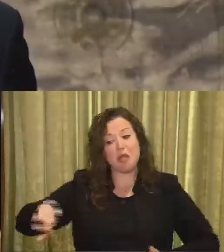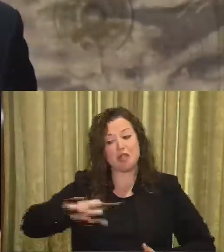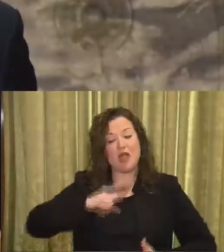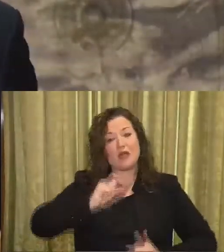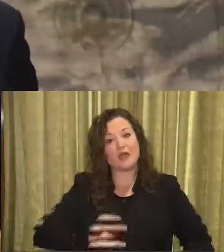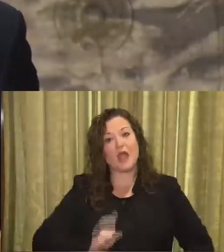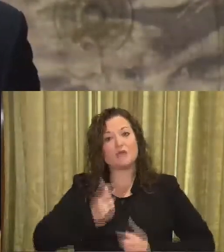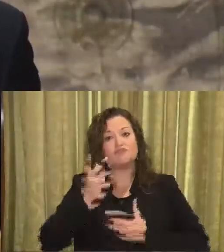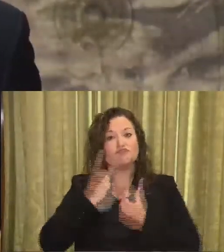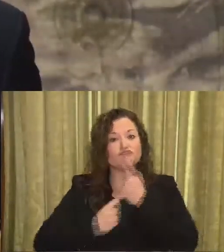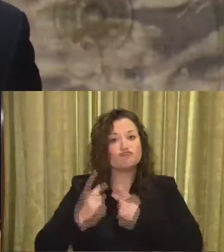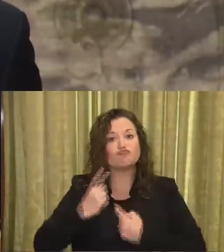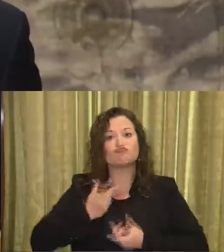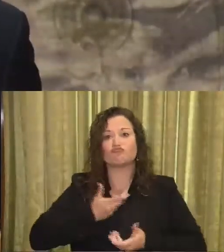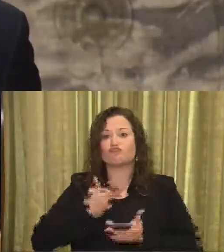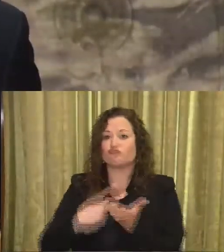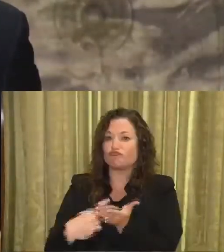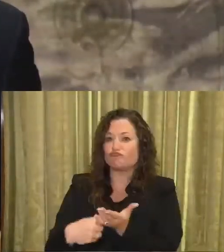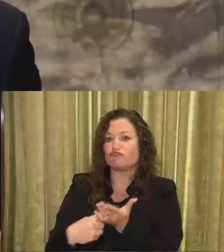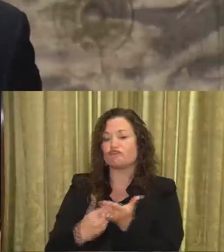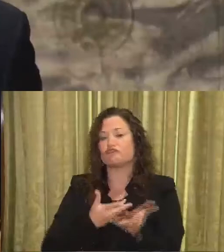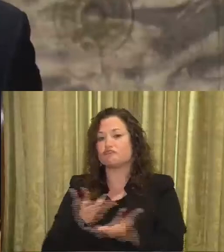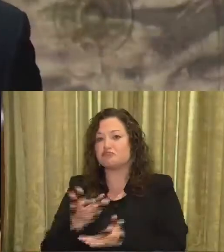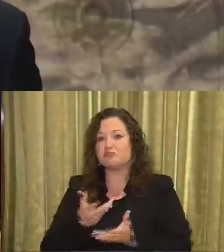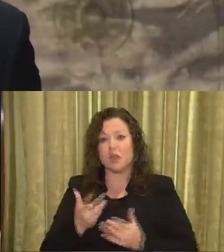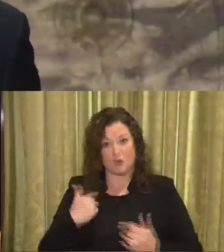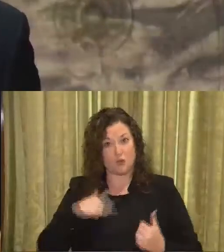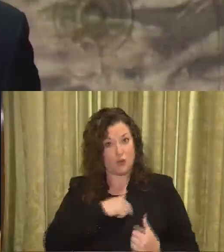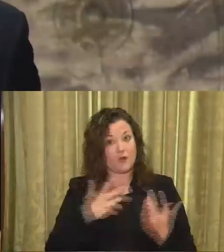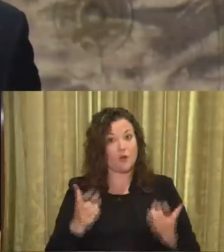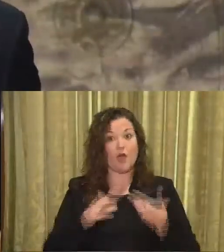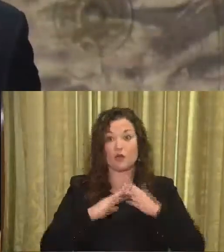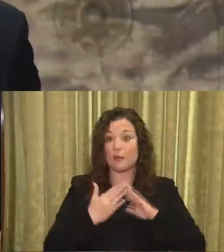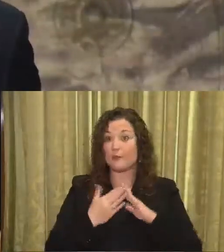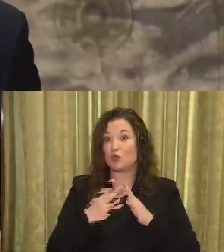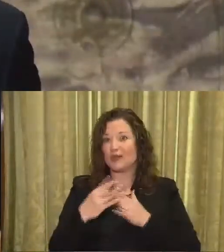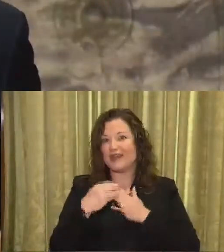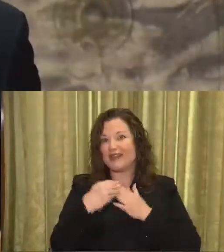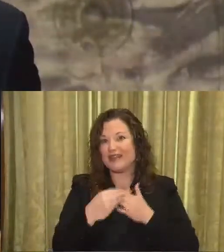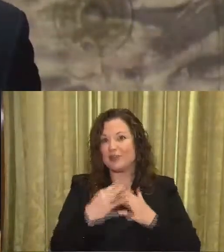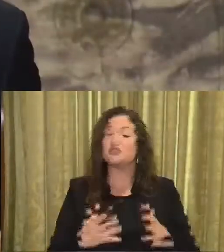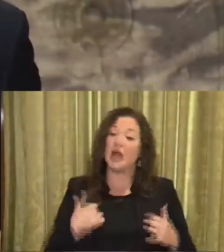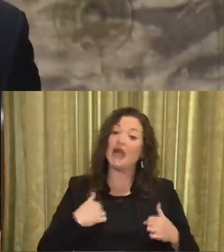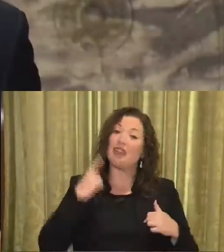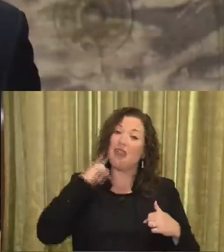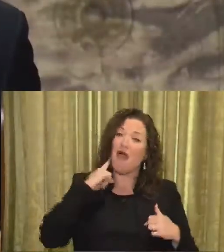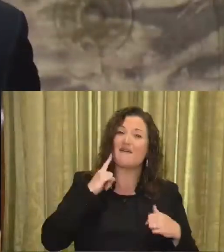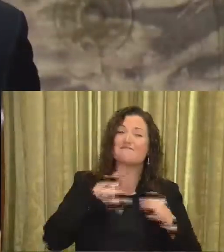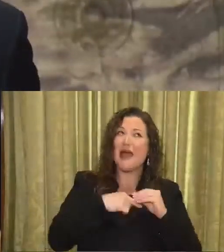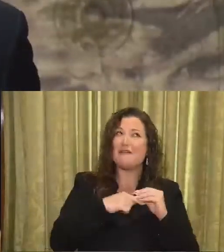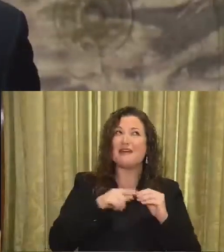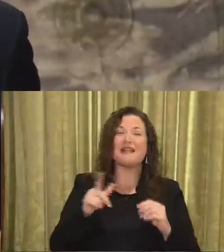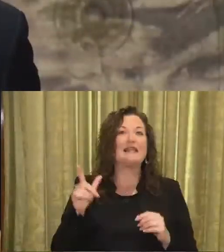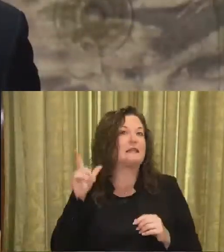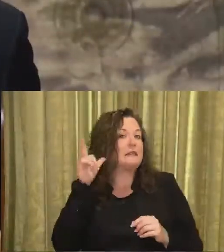We expect to have community leaders there. We want to listen. I started to call this a listening session and there might be some